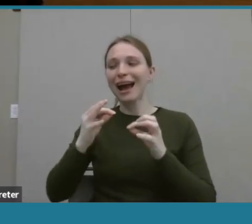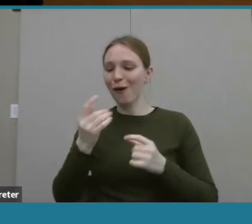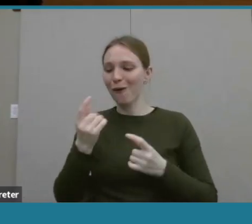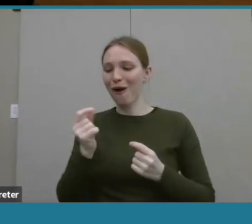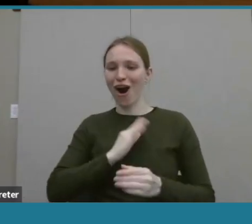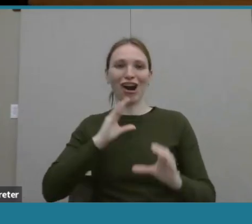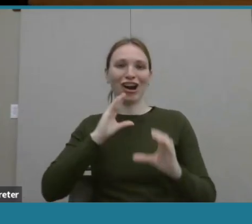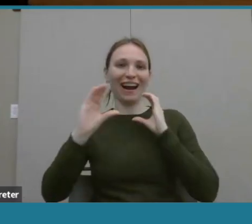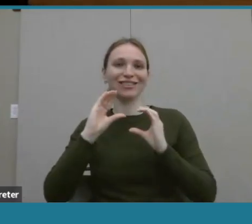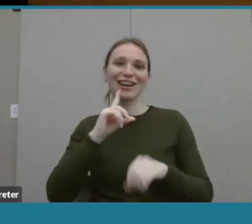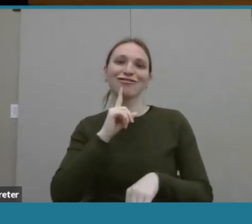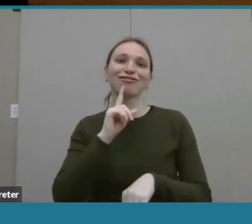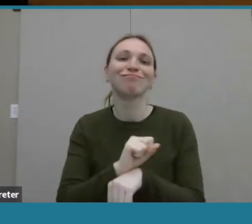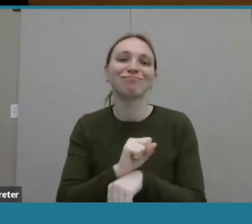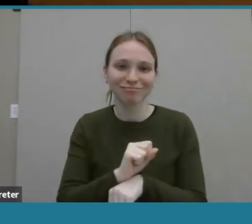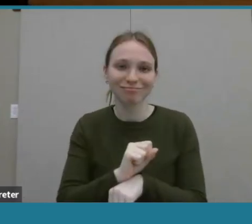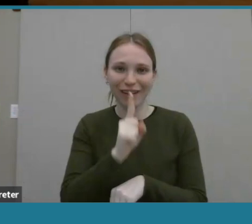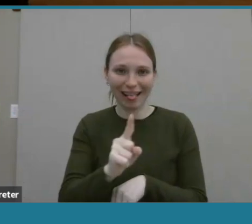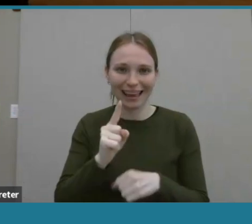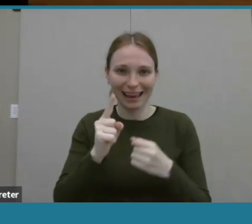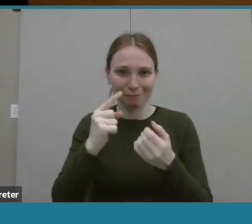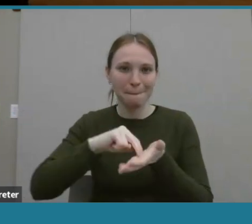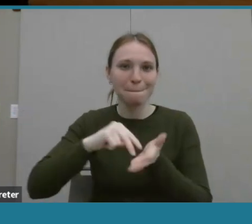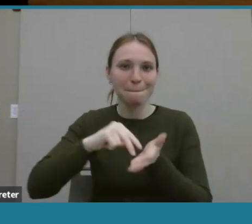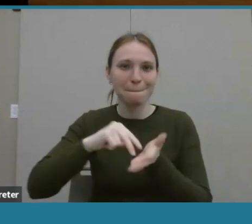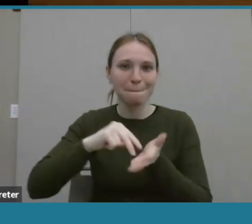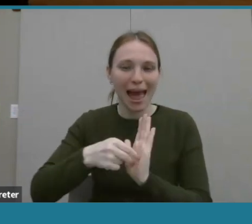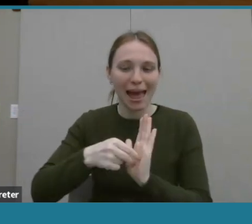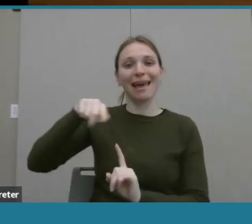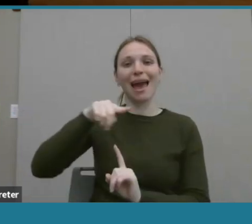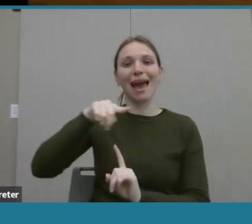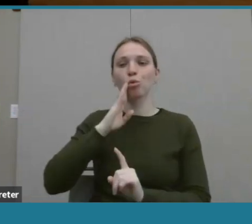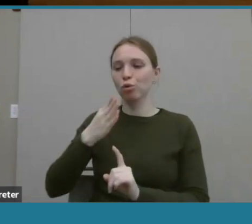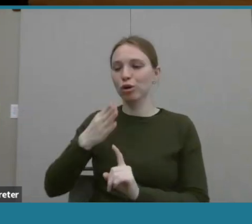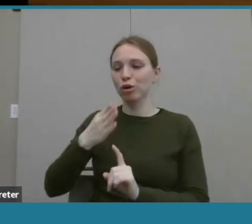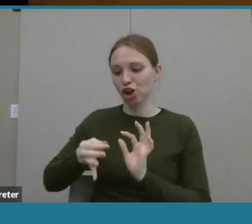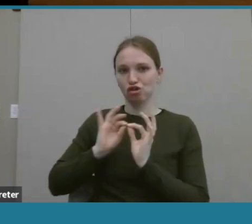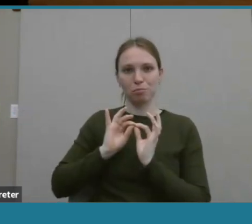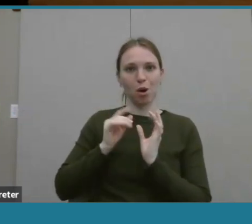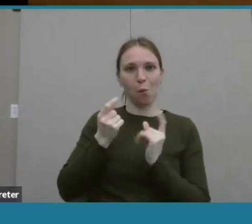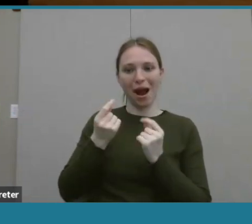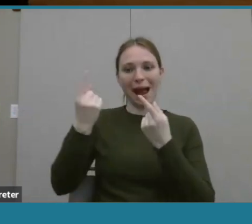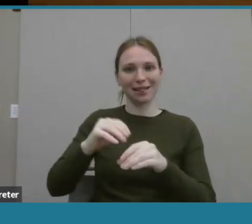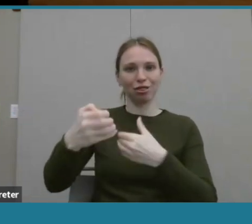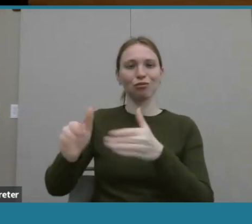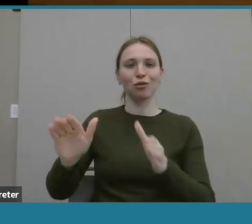And really interpreting what was going on in the room so that they could sort of recap the process for us. And that's a real luxury too.